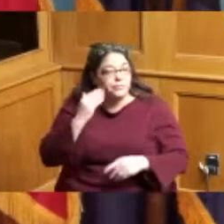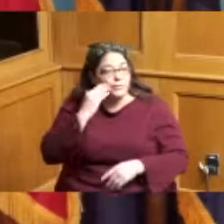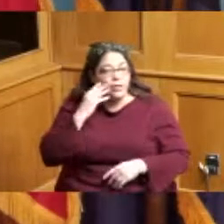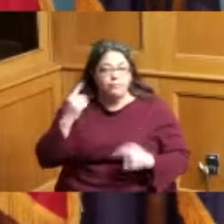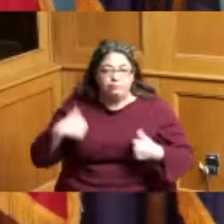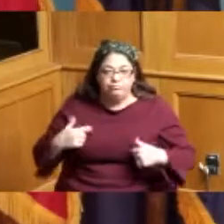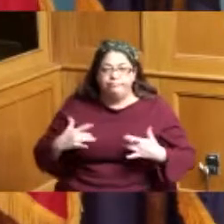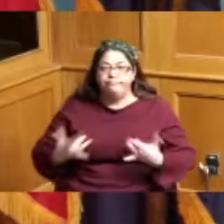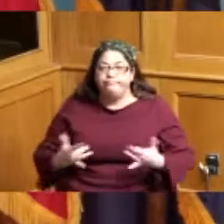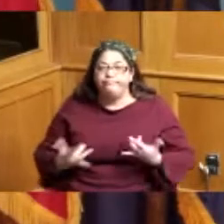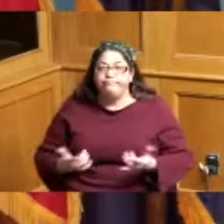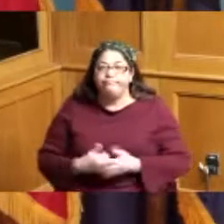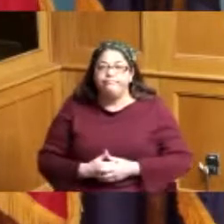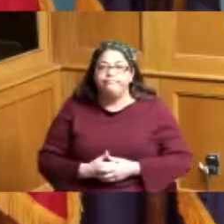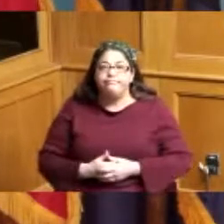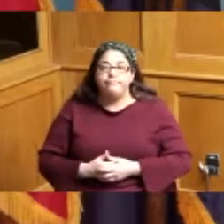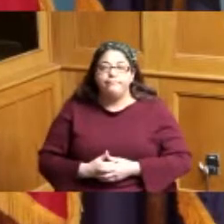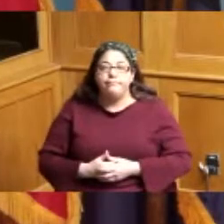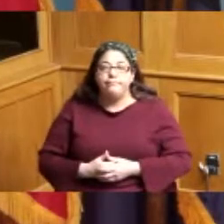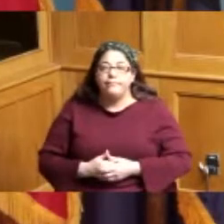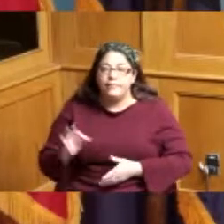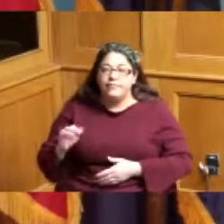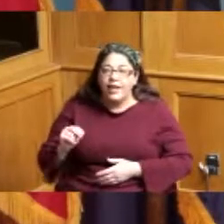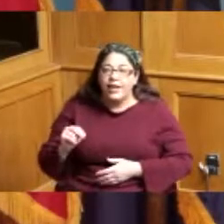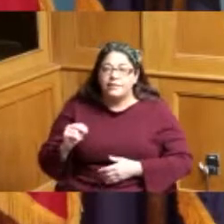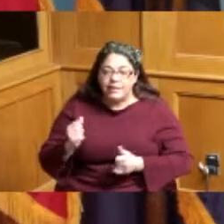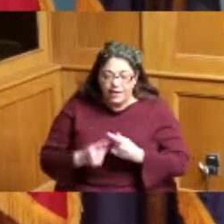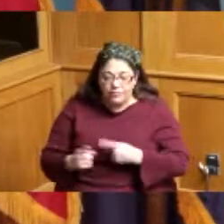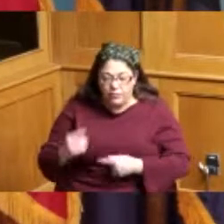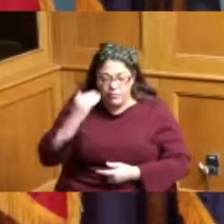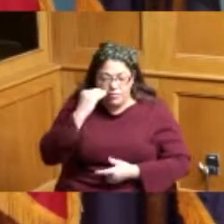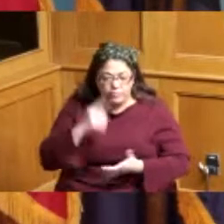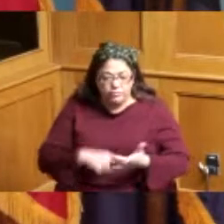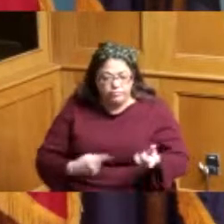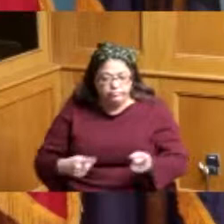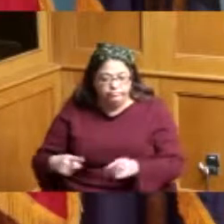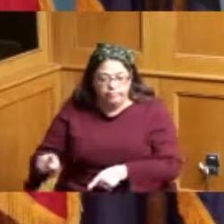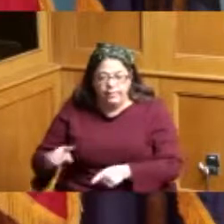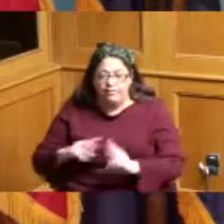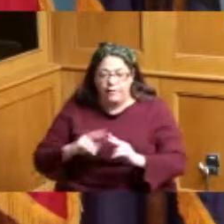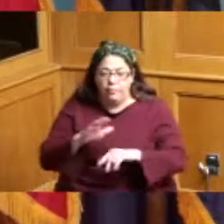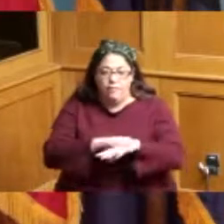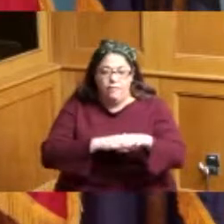taxpayers know where we are the fans know where we are and I'm very comfortable in my position